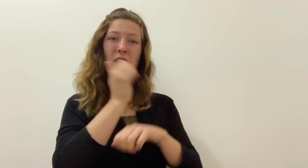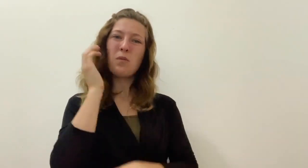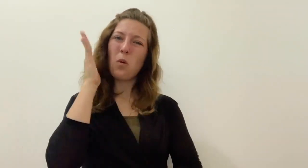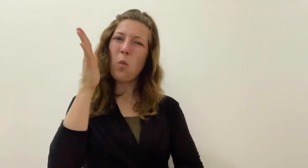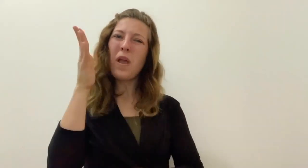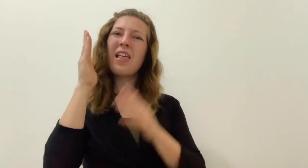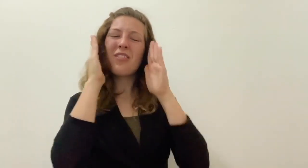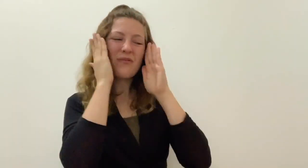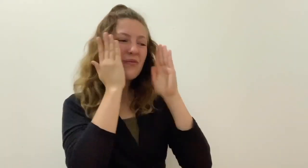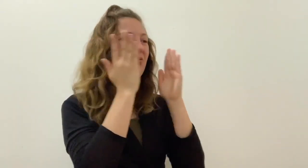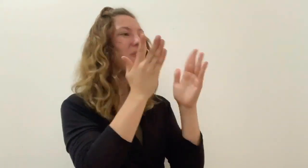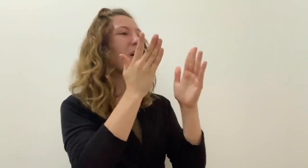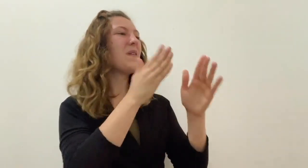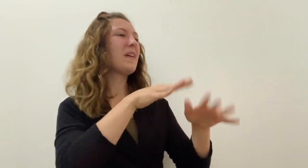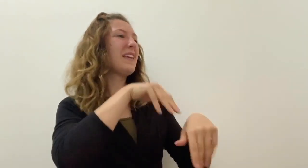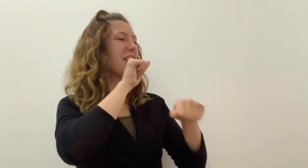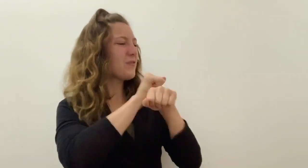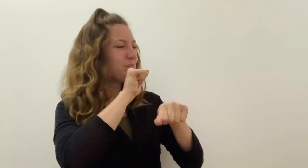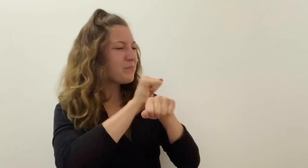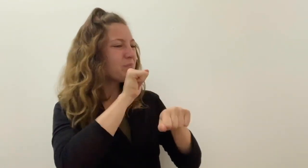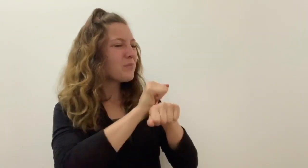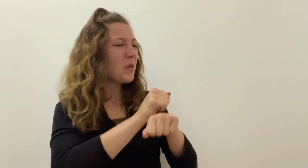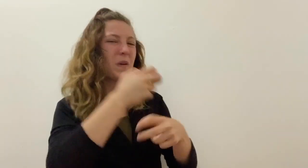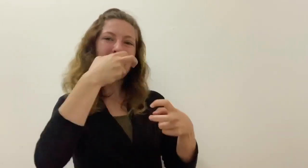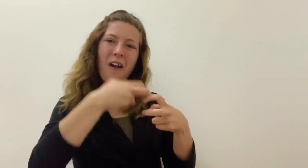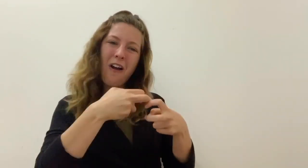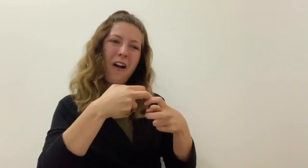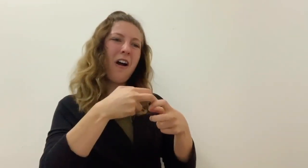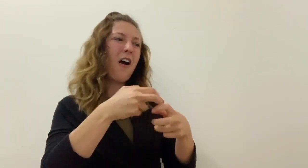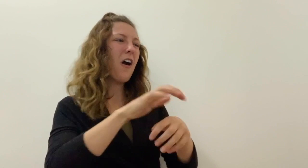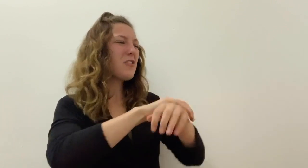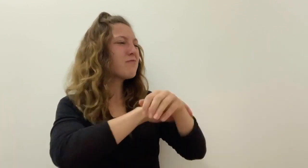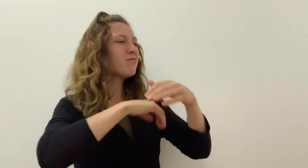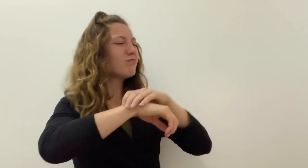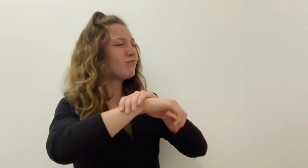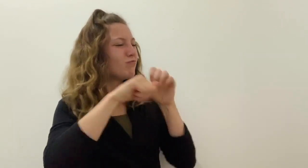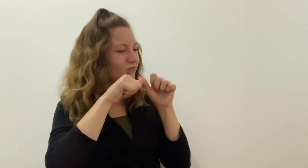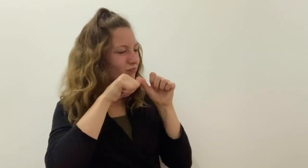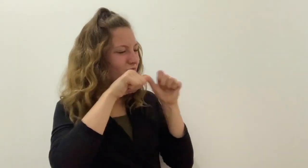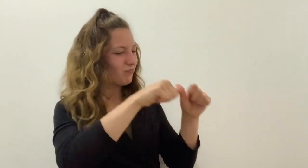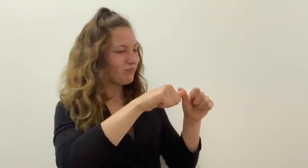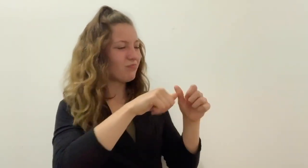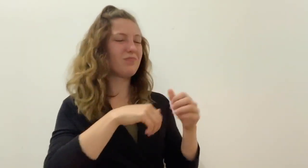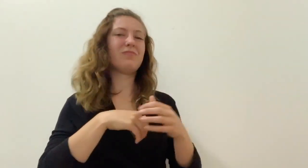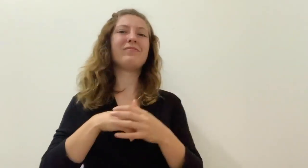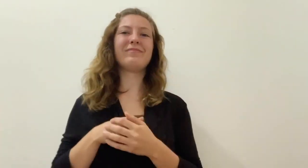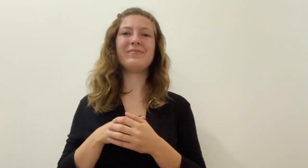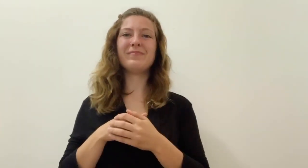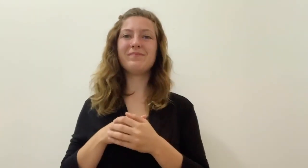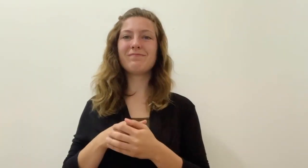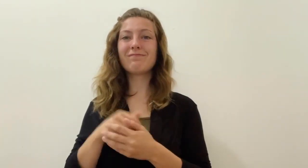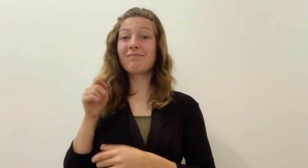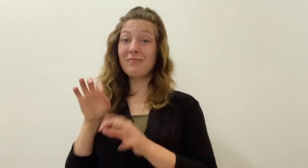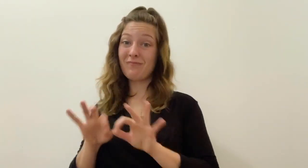She is focused and will work hard on whatever she's doing.